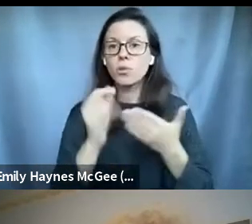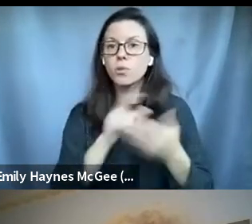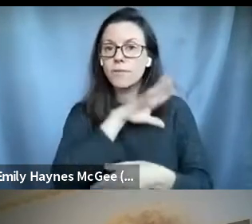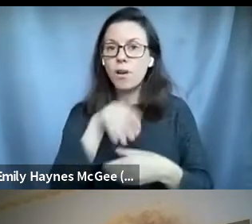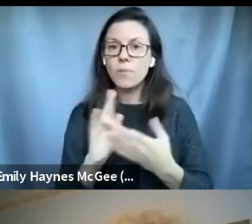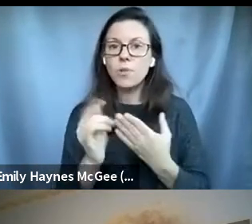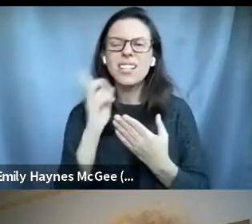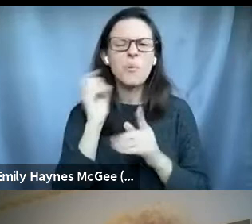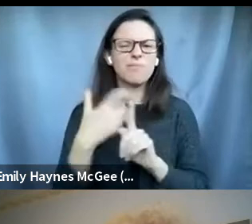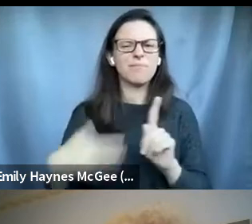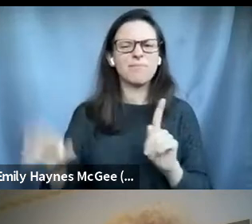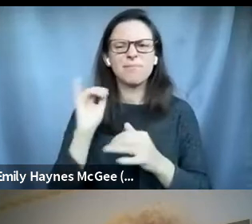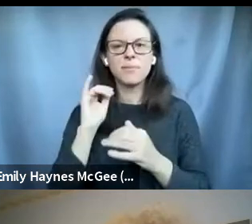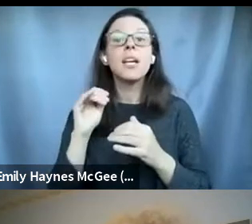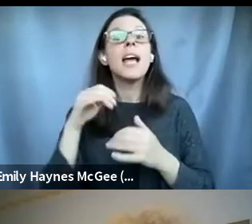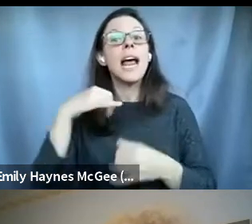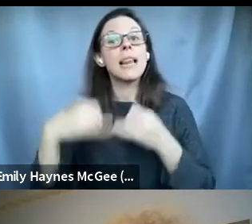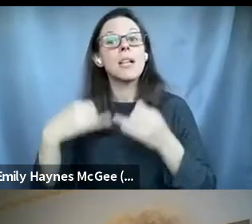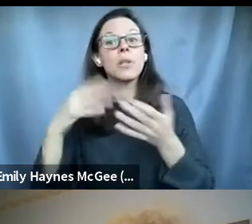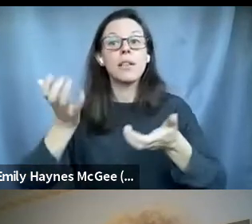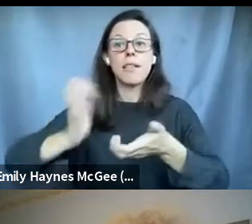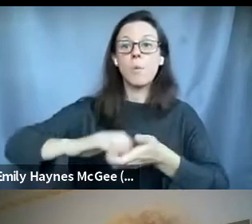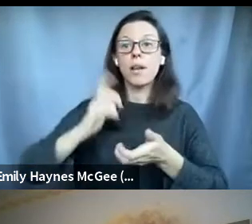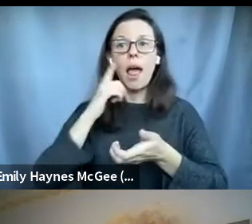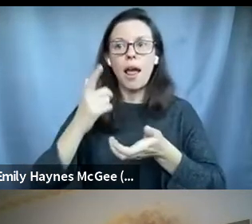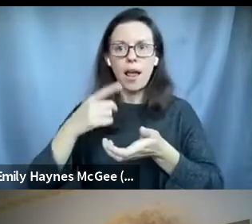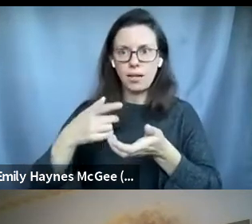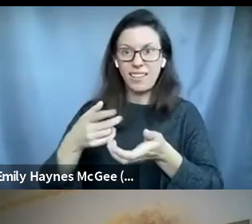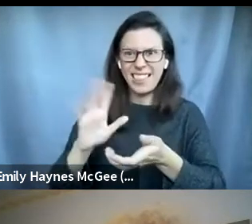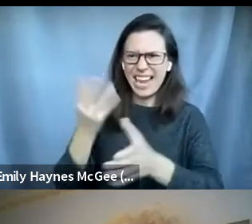And lastly, to collaborate and bridge the gap between local institutions and their surrounding